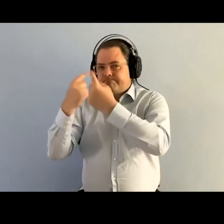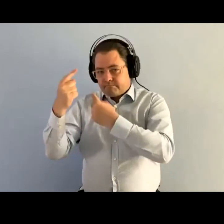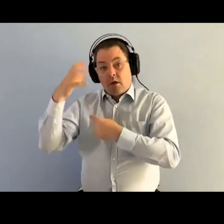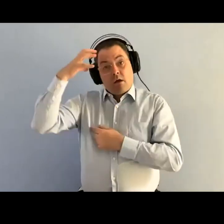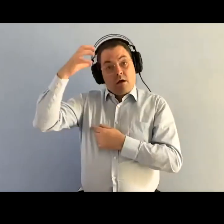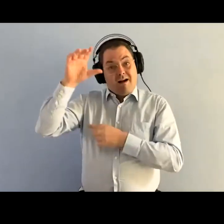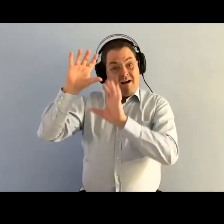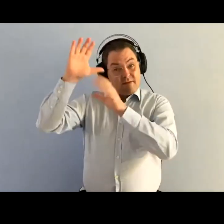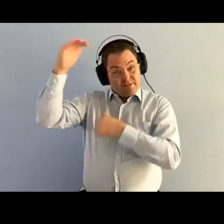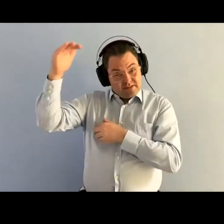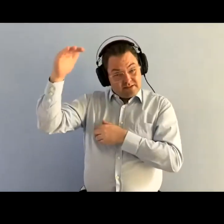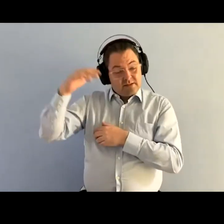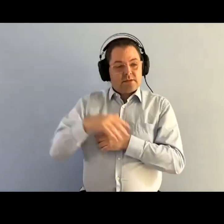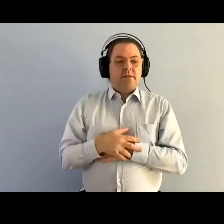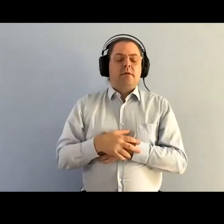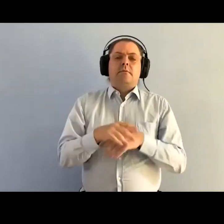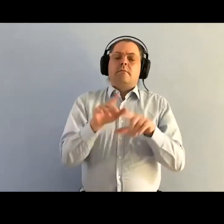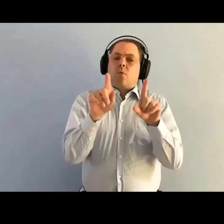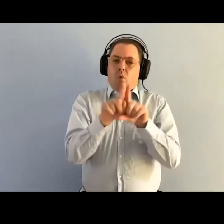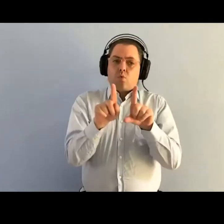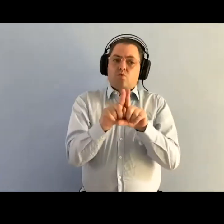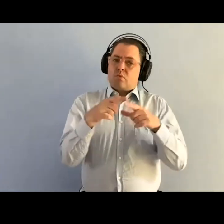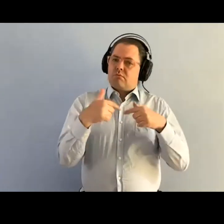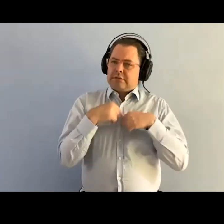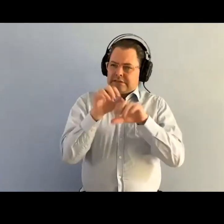provided our consultation in the government's policy and programs.